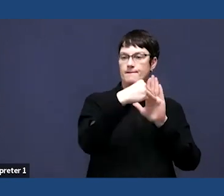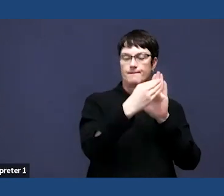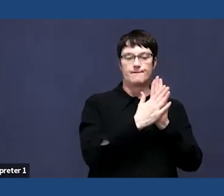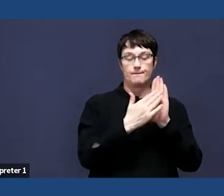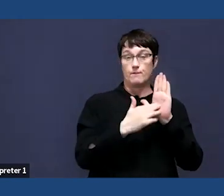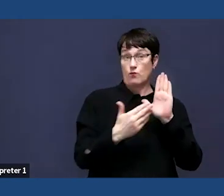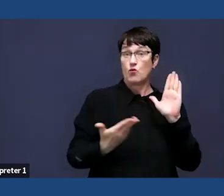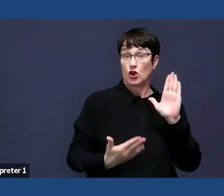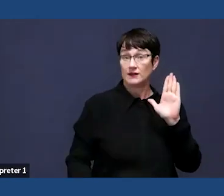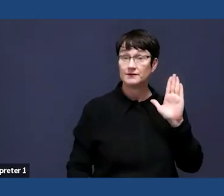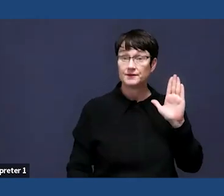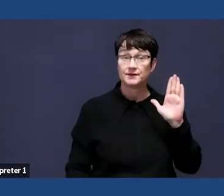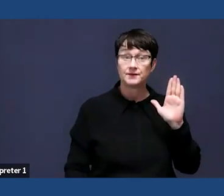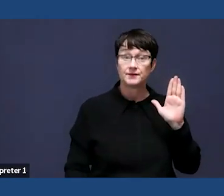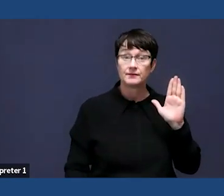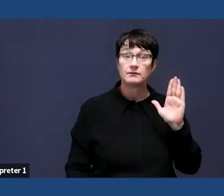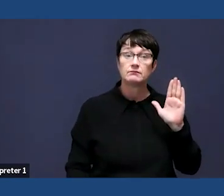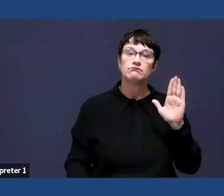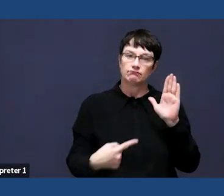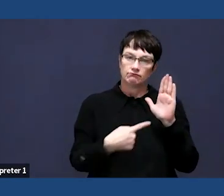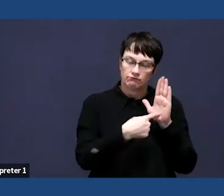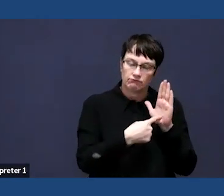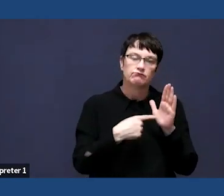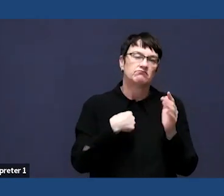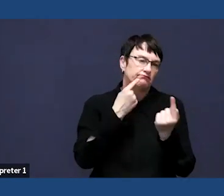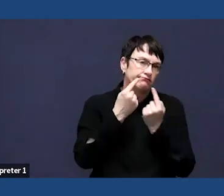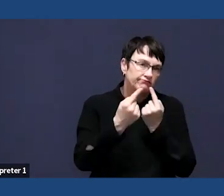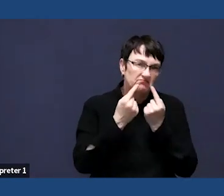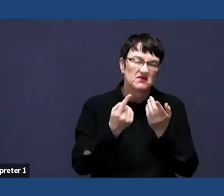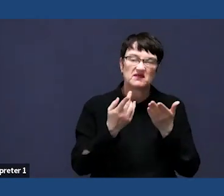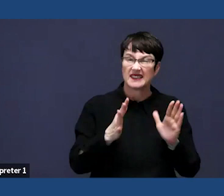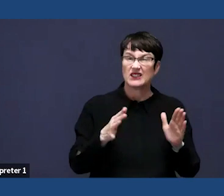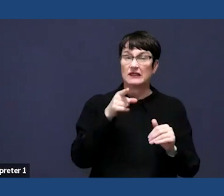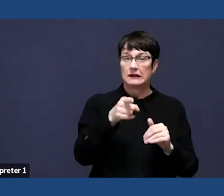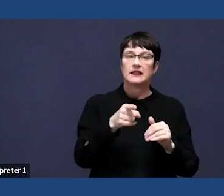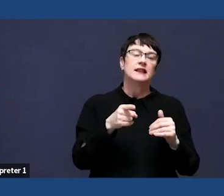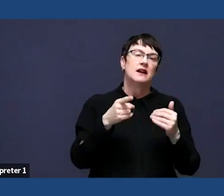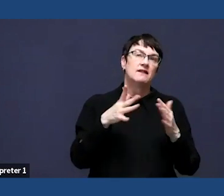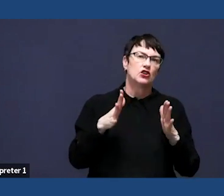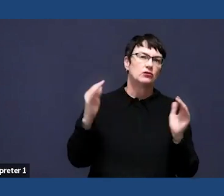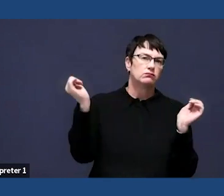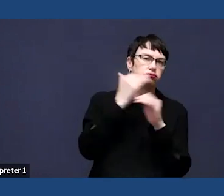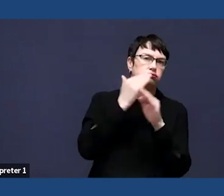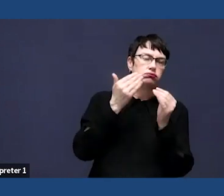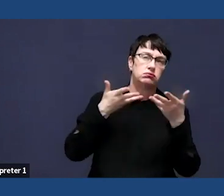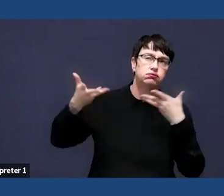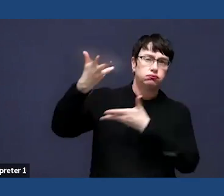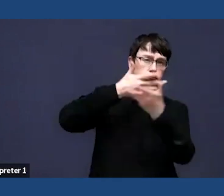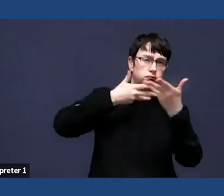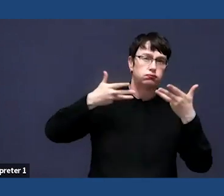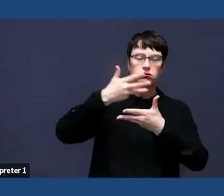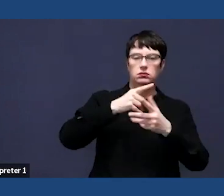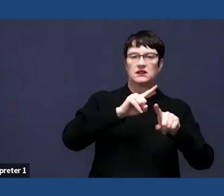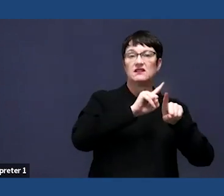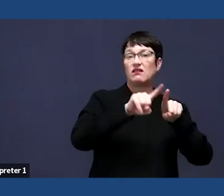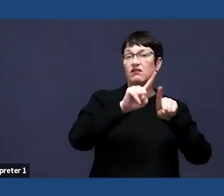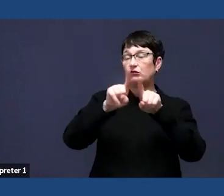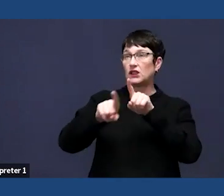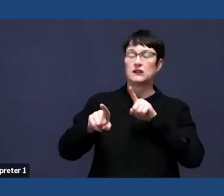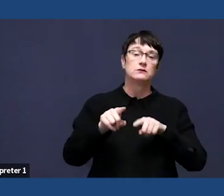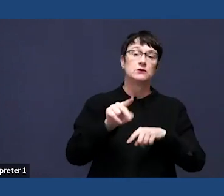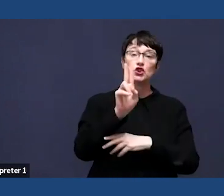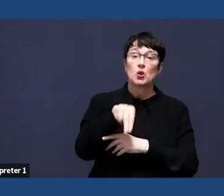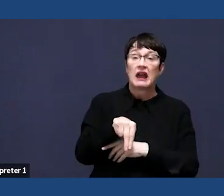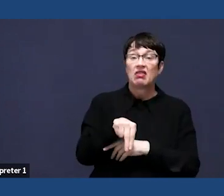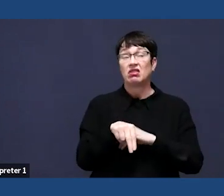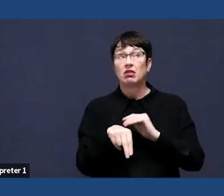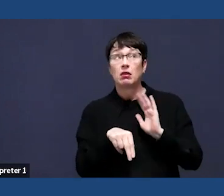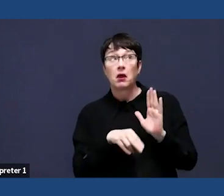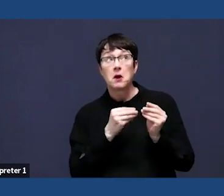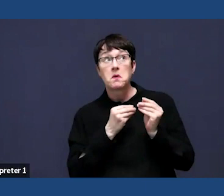They've had a series of briefings since then to hear from the UN system, to hear from the